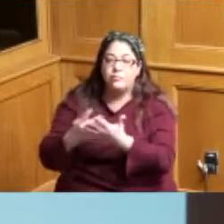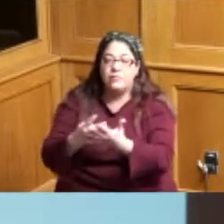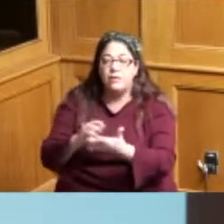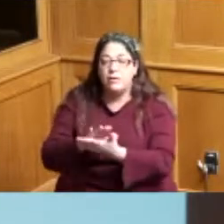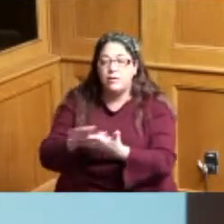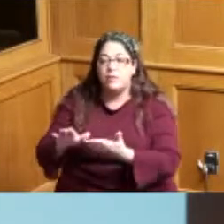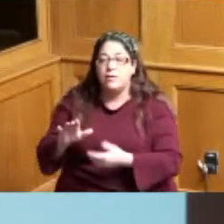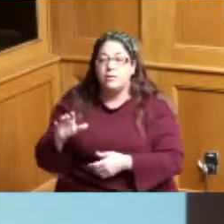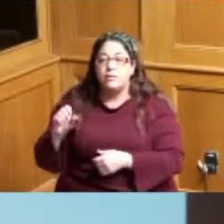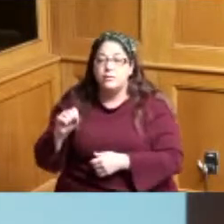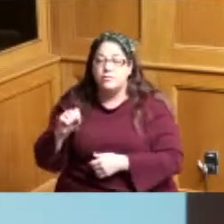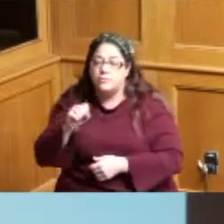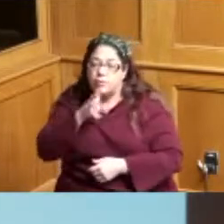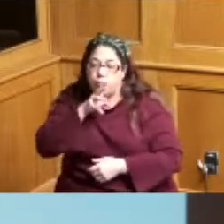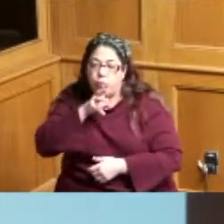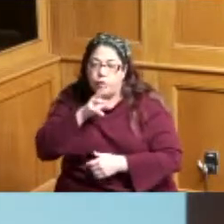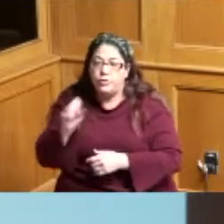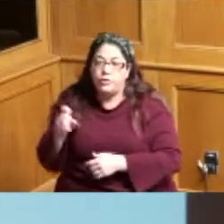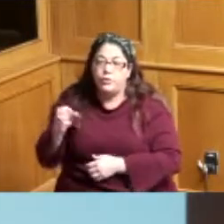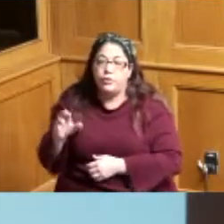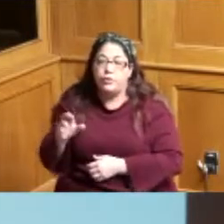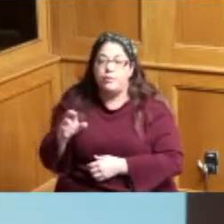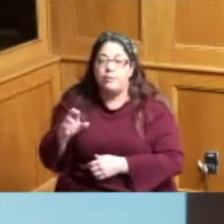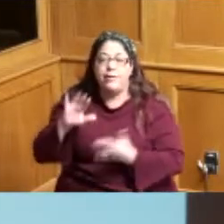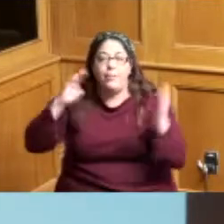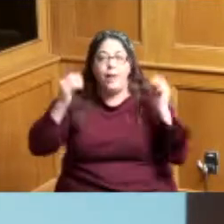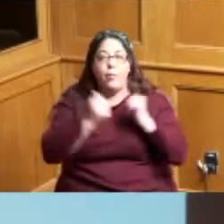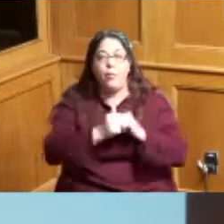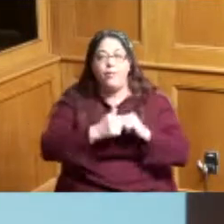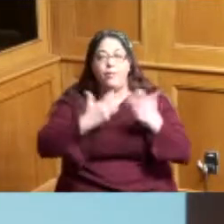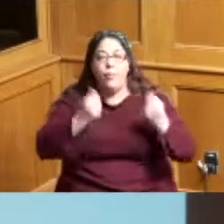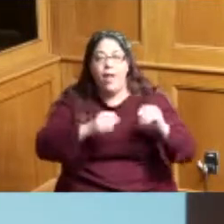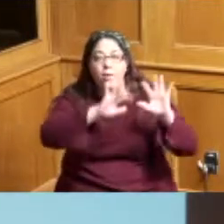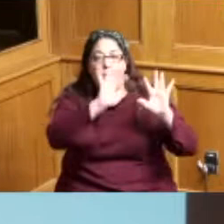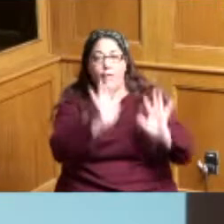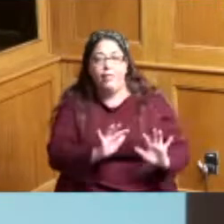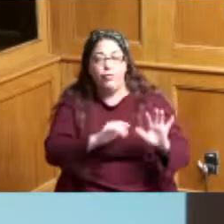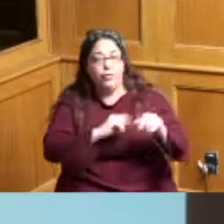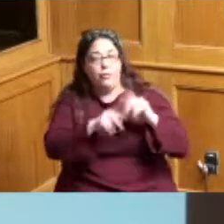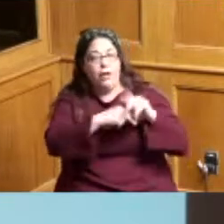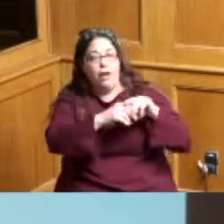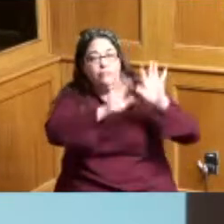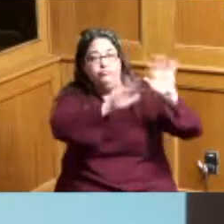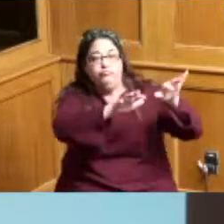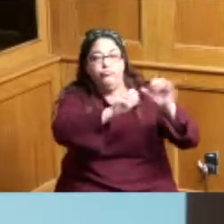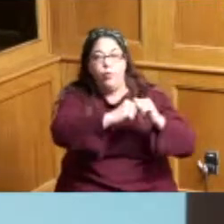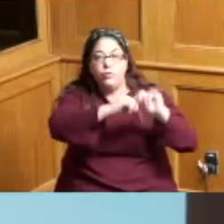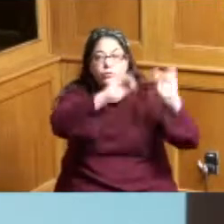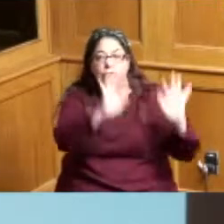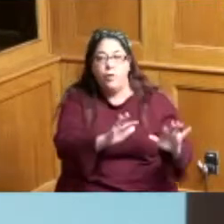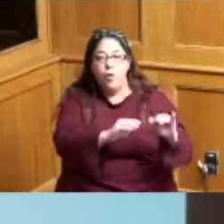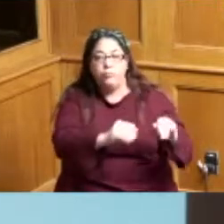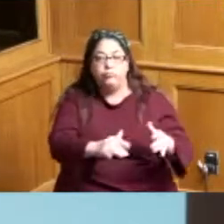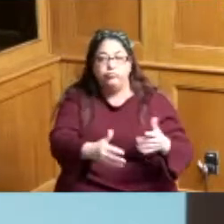weather and then and that provided us the ability to then determine what ultimately the total cost